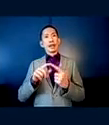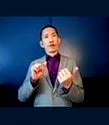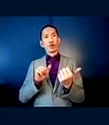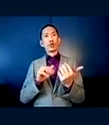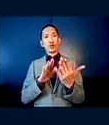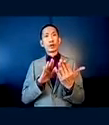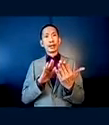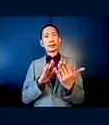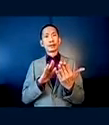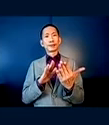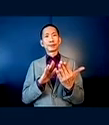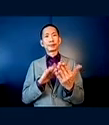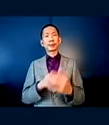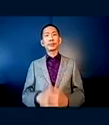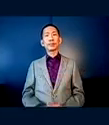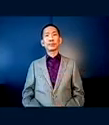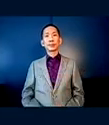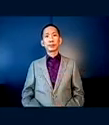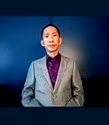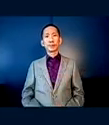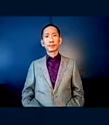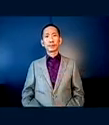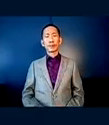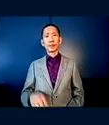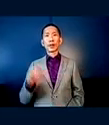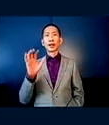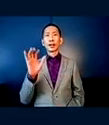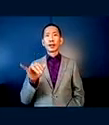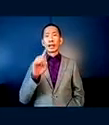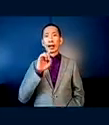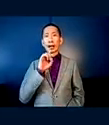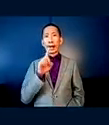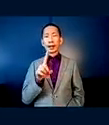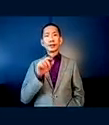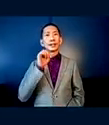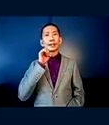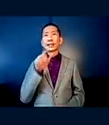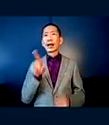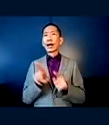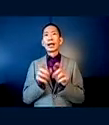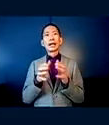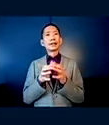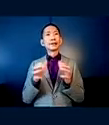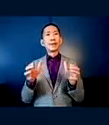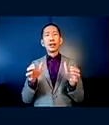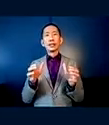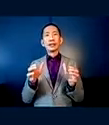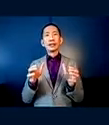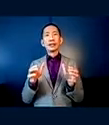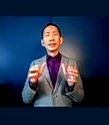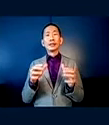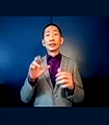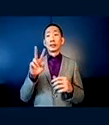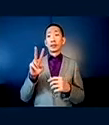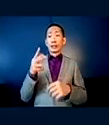AND I WILL HAVE TO ADDRESS.